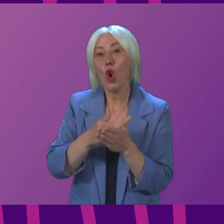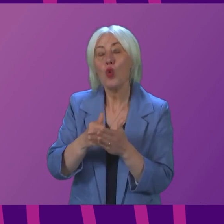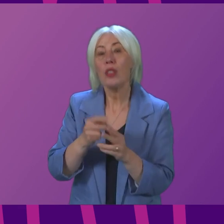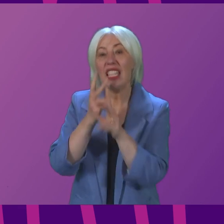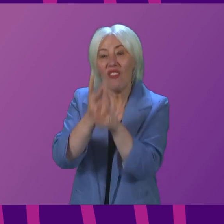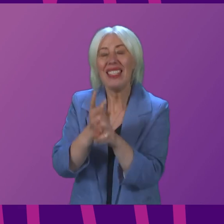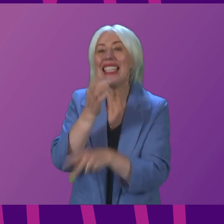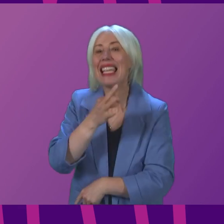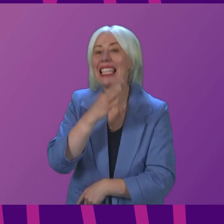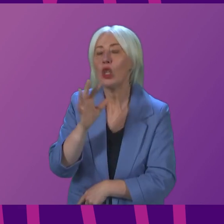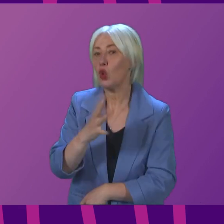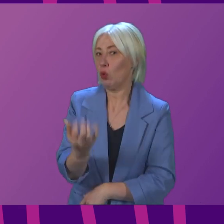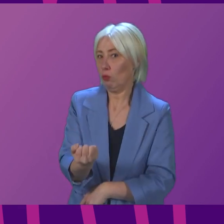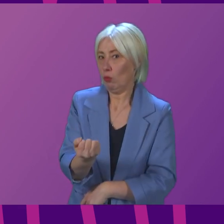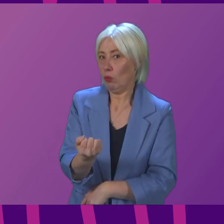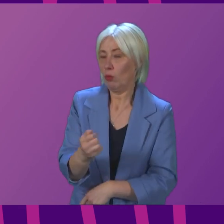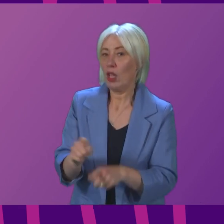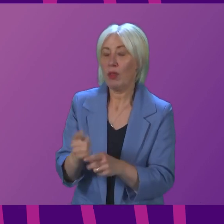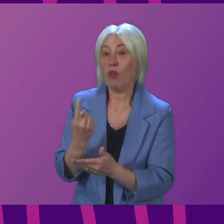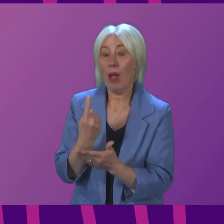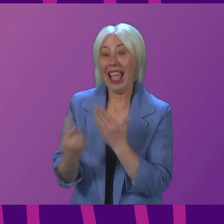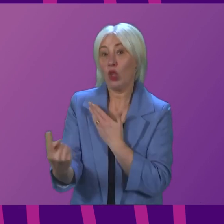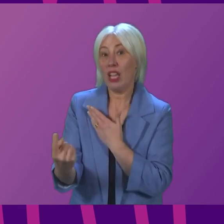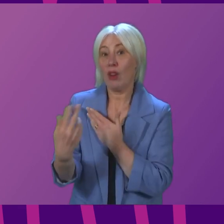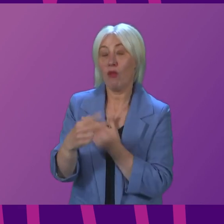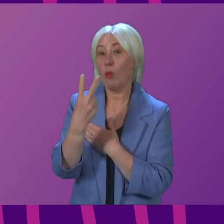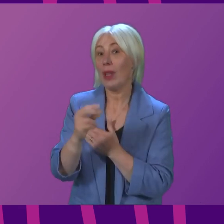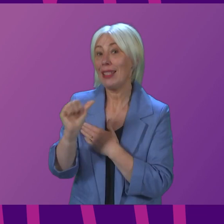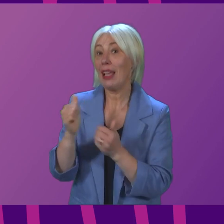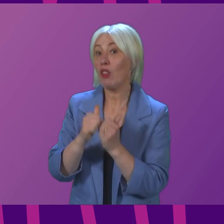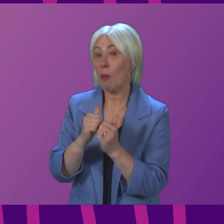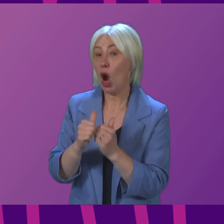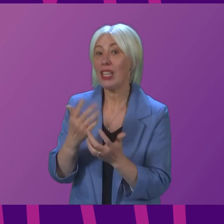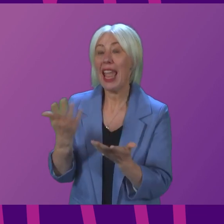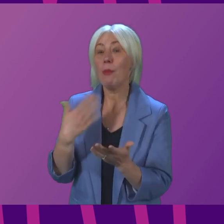From 26 March, we also required the isolation of anyone discharged to a care home who had